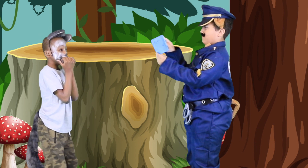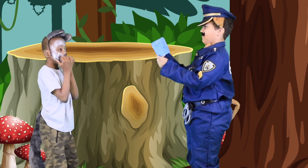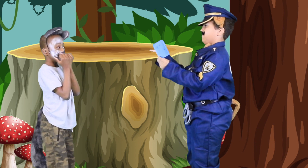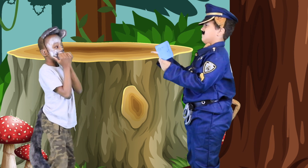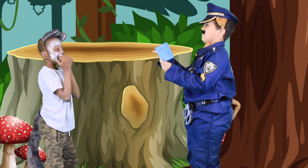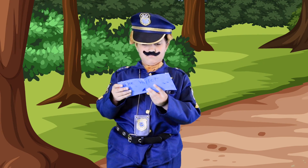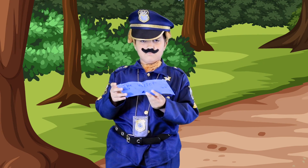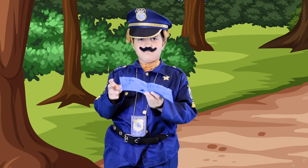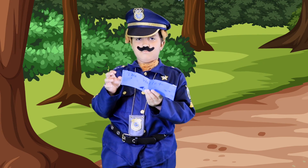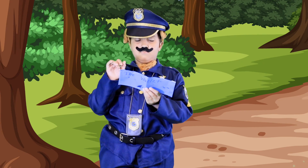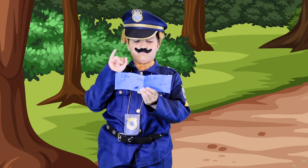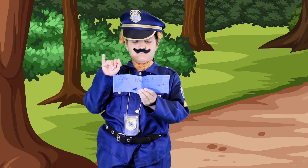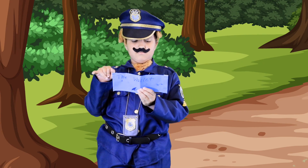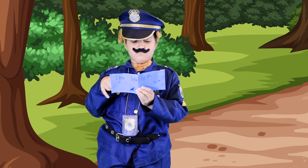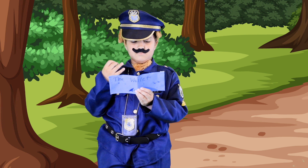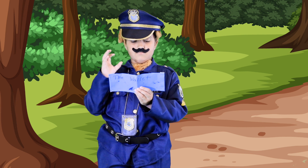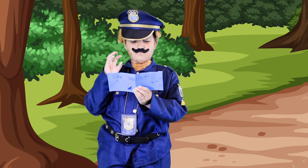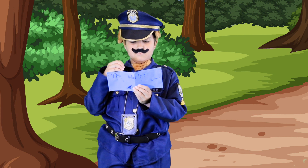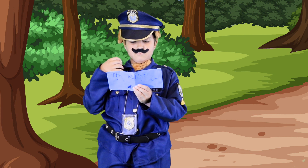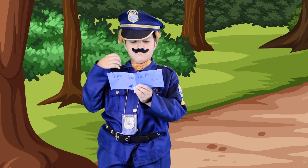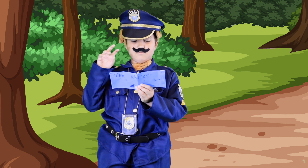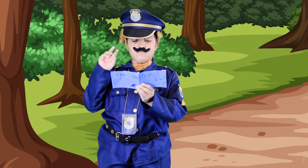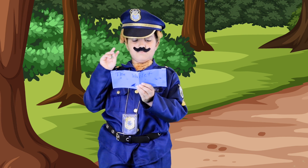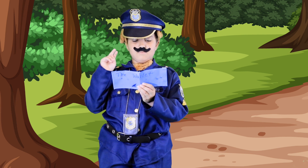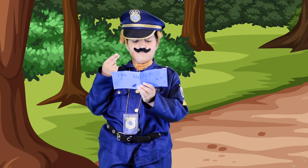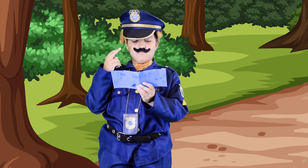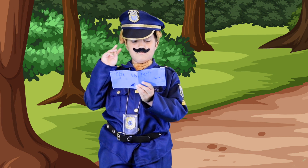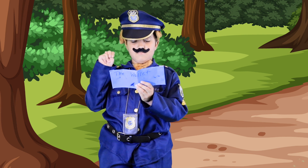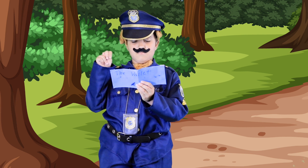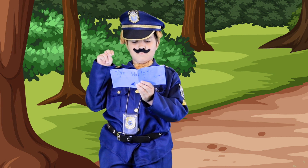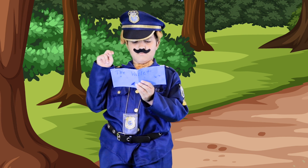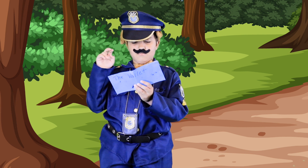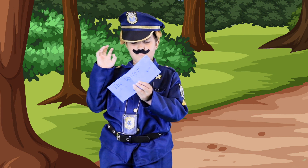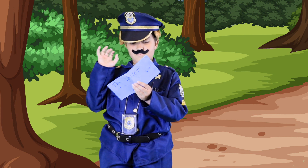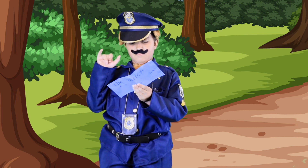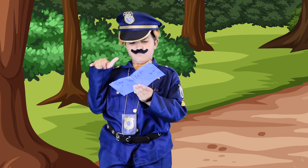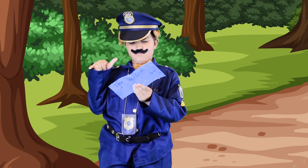This says Johnny.